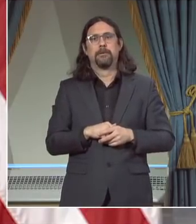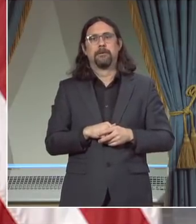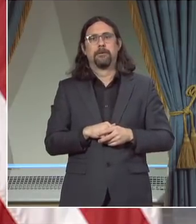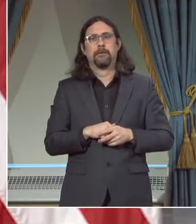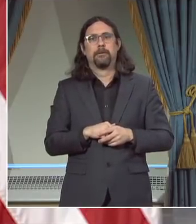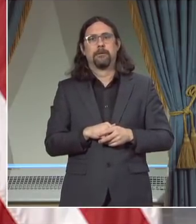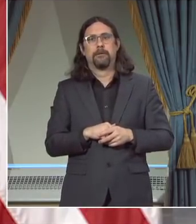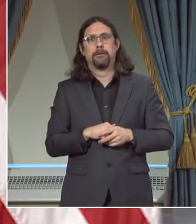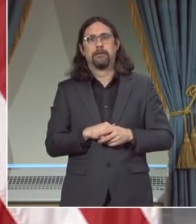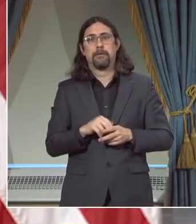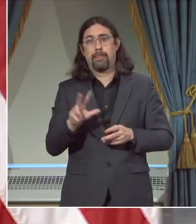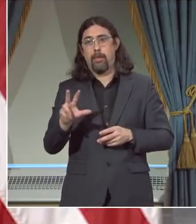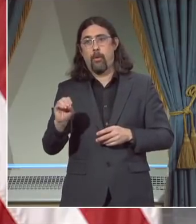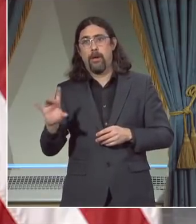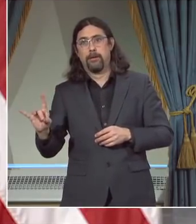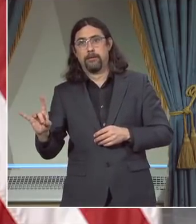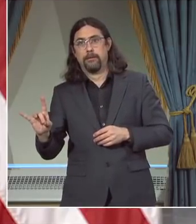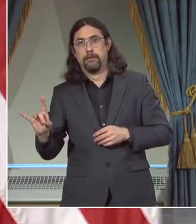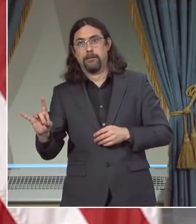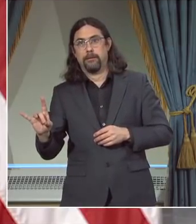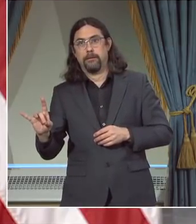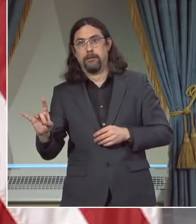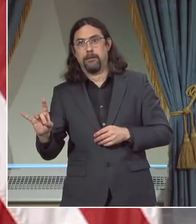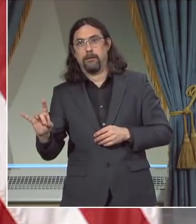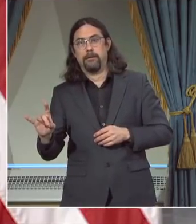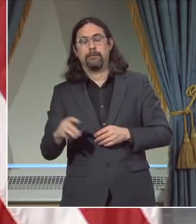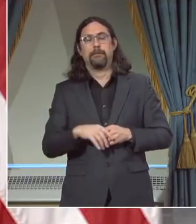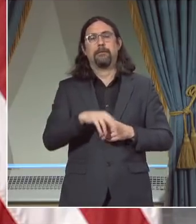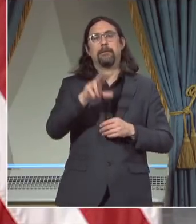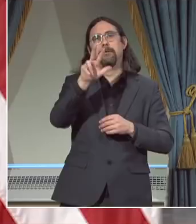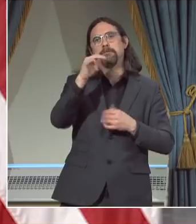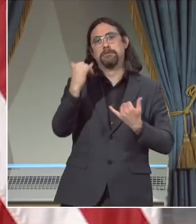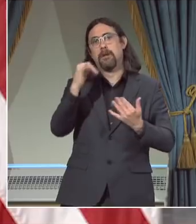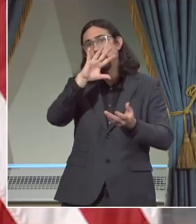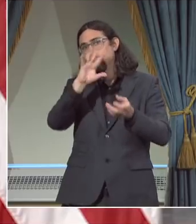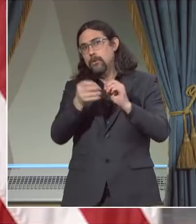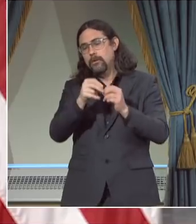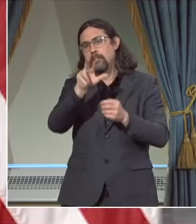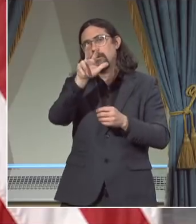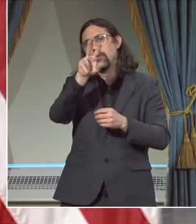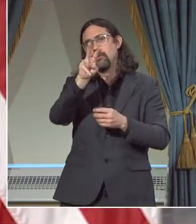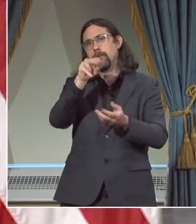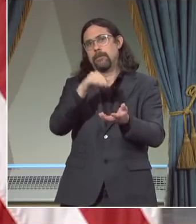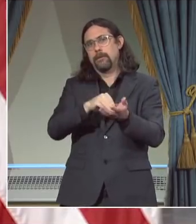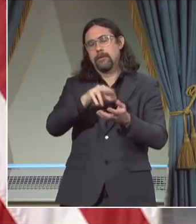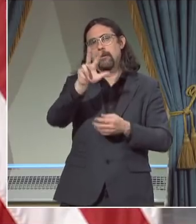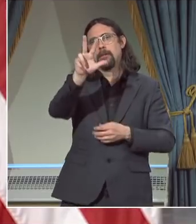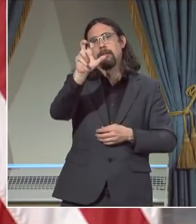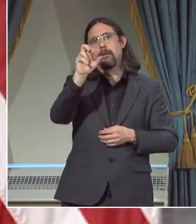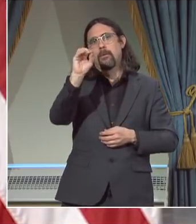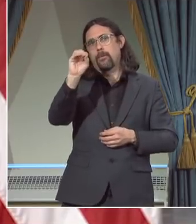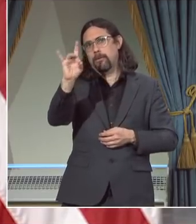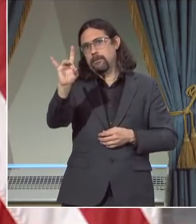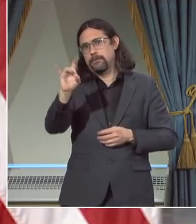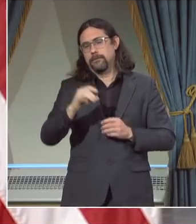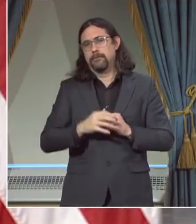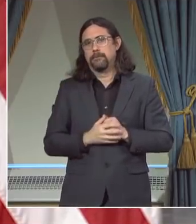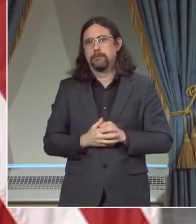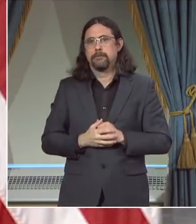AT 32,308 TOTAL CASES, A STUNNING NUMBER. AND WEHA VE LOST -- AND THIS IS SO PAINFUL -- 67 O8F ROU LLFEOW